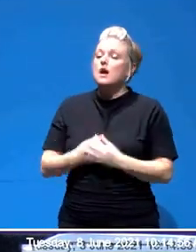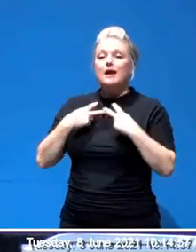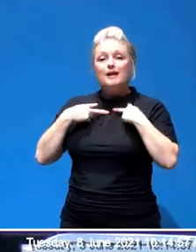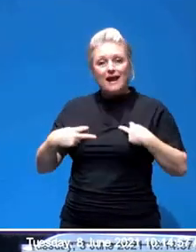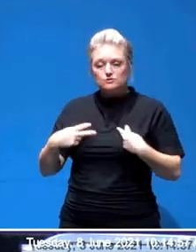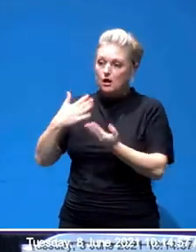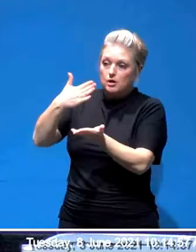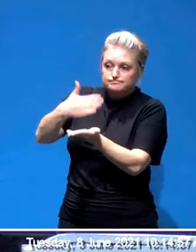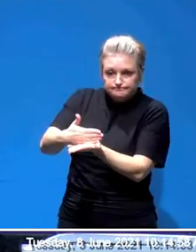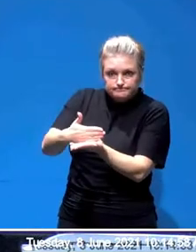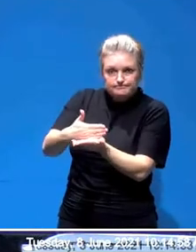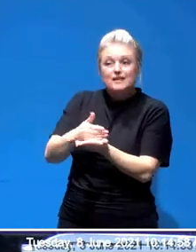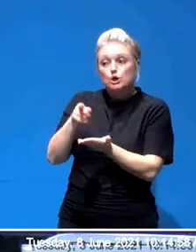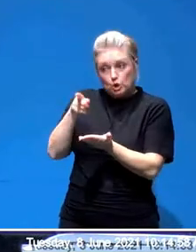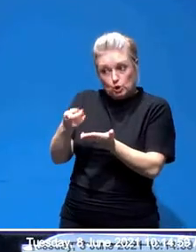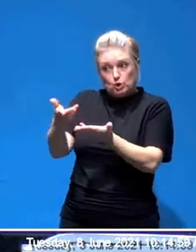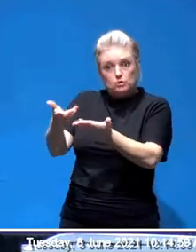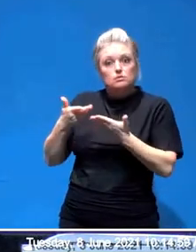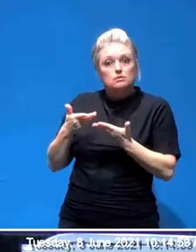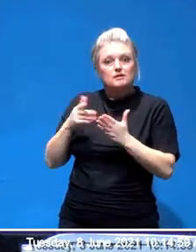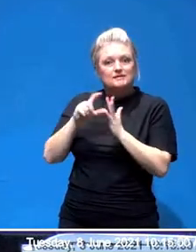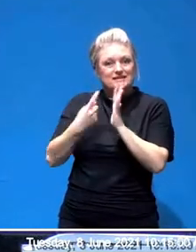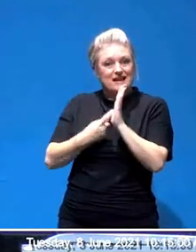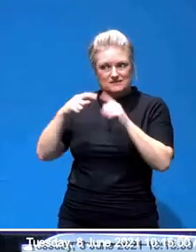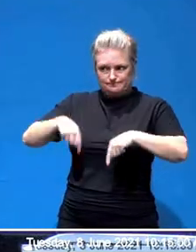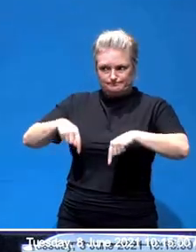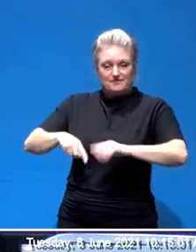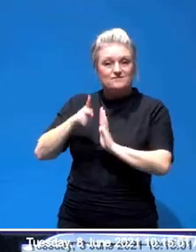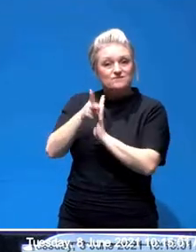Royal Commission, so that the Commissioners can meet Daniel and get a